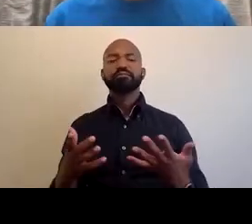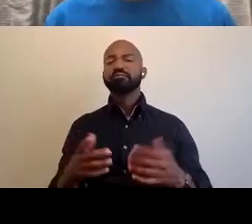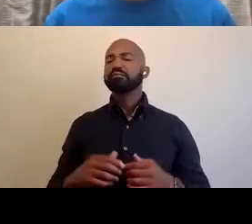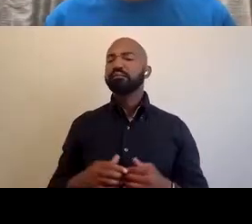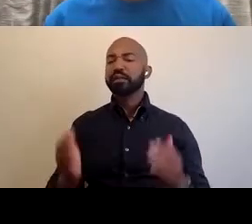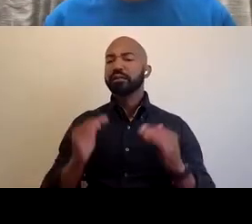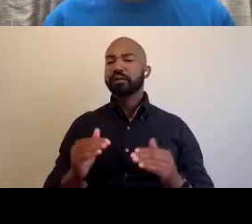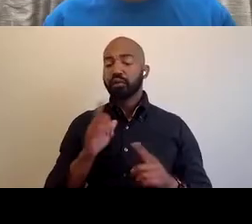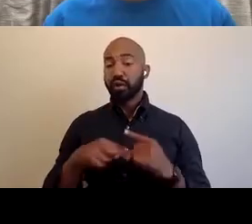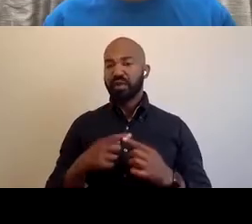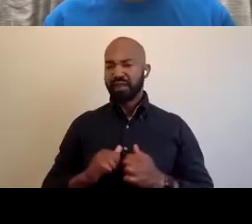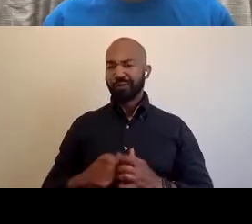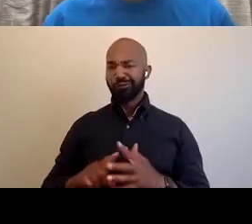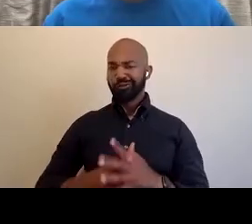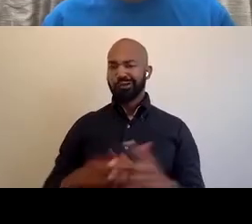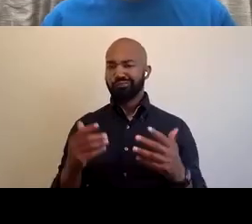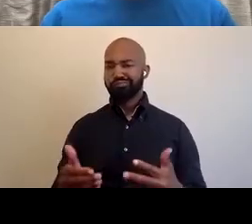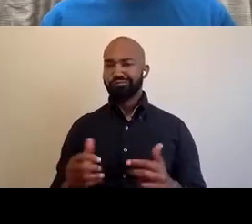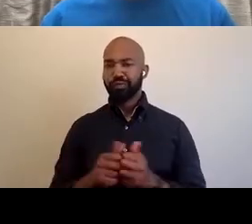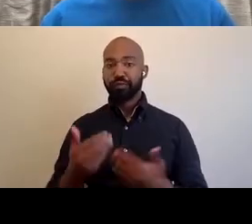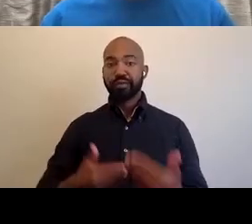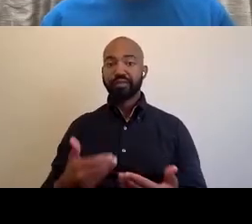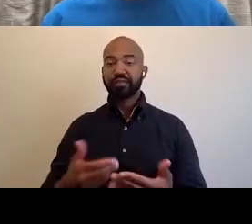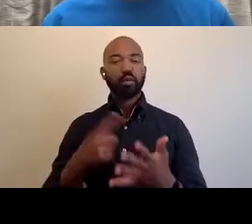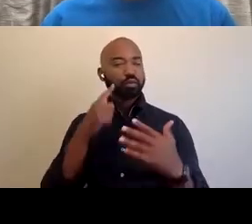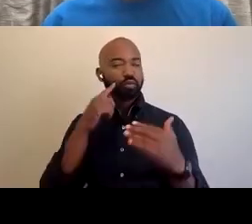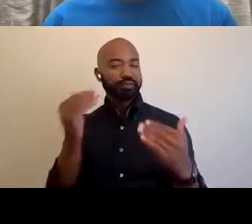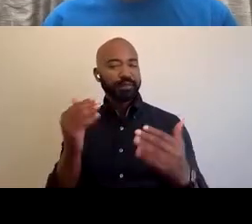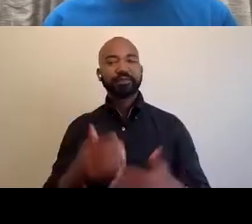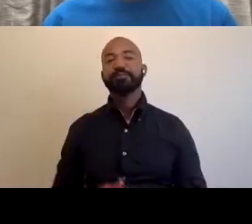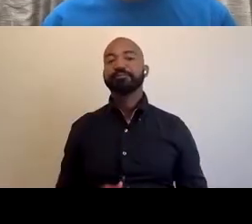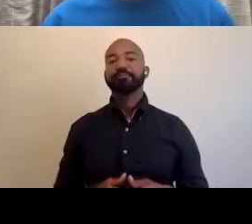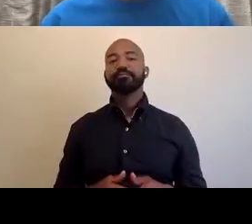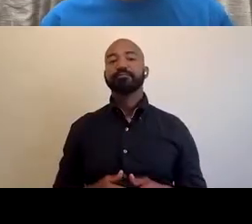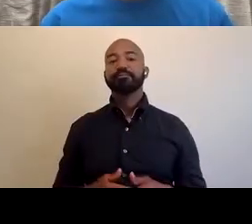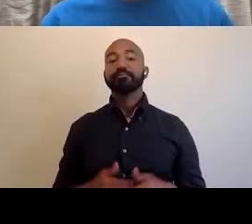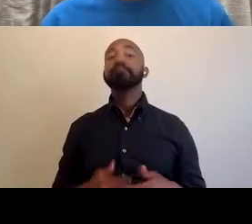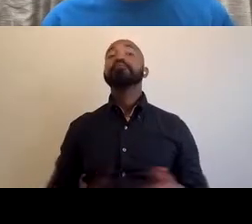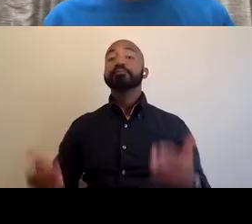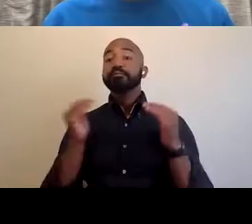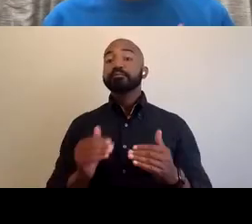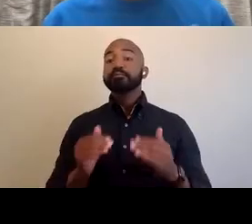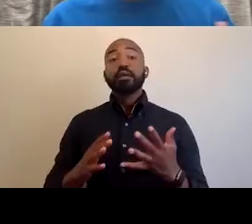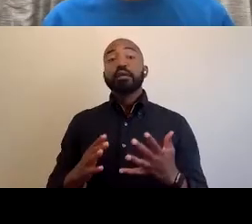and what can you anticipate will happen? And then we're gonna go over the effects and risks, and I think this is really important and probably something